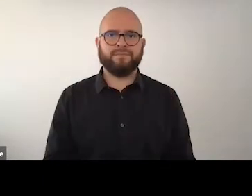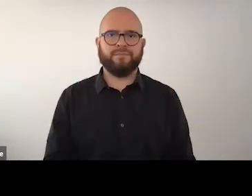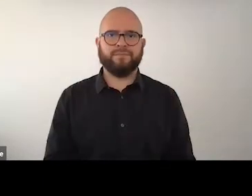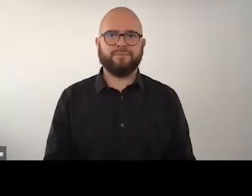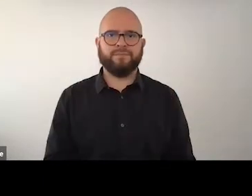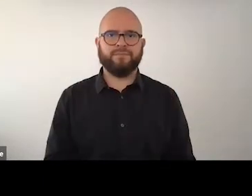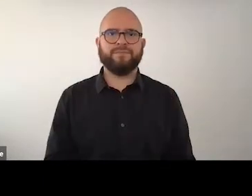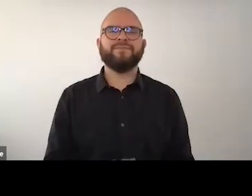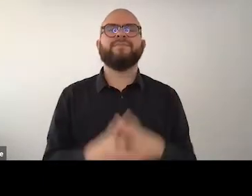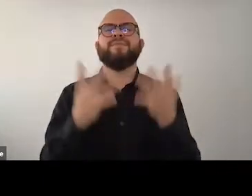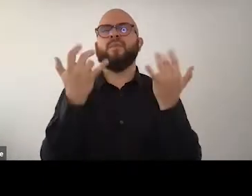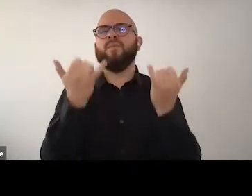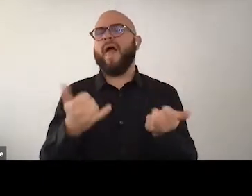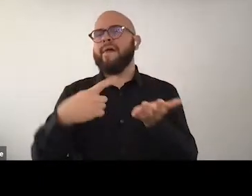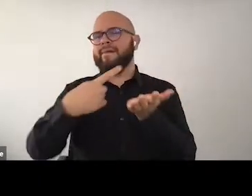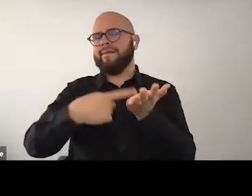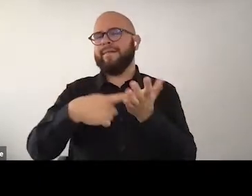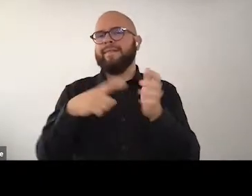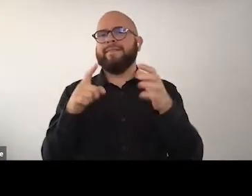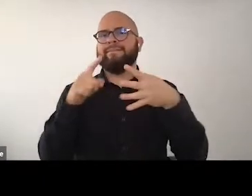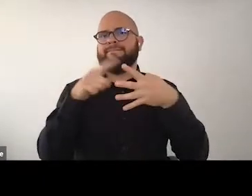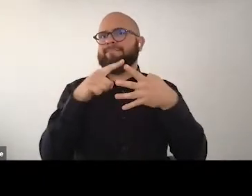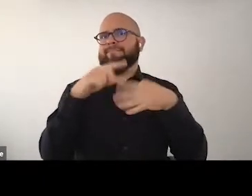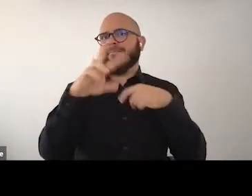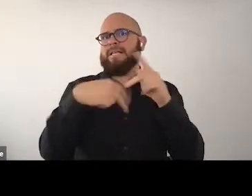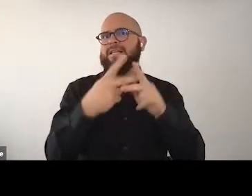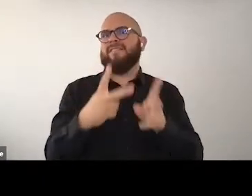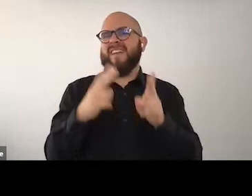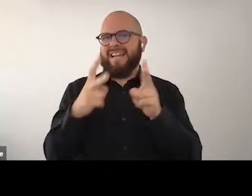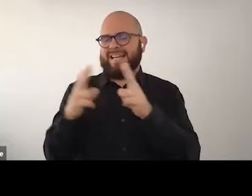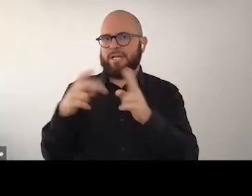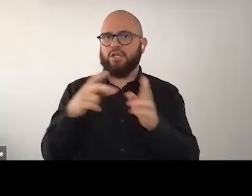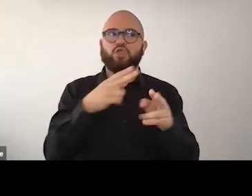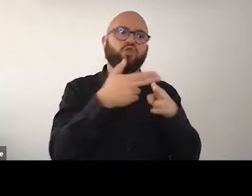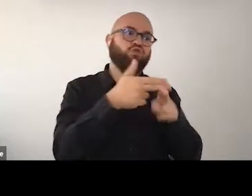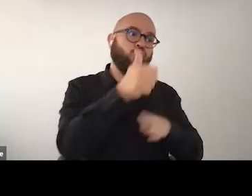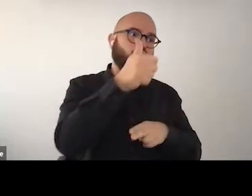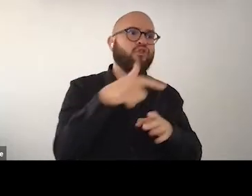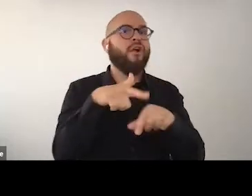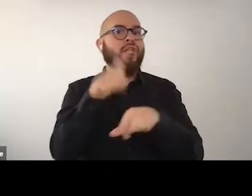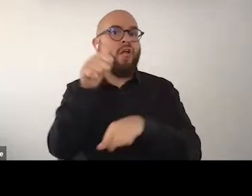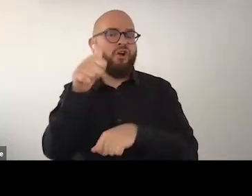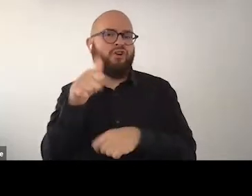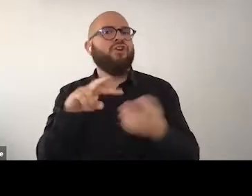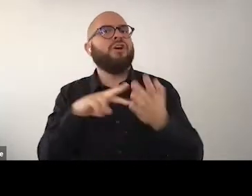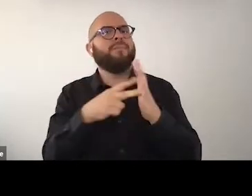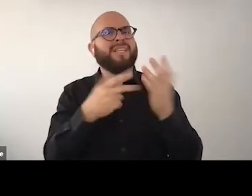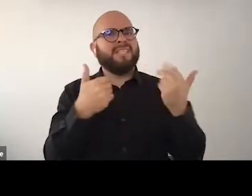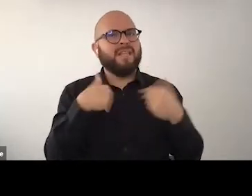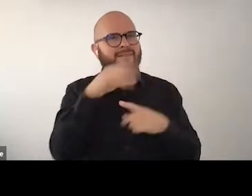So let's talk about the first type of editing, shorter/longer. This is when they take a 60-second spot